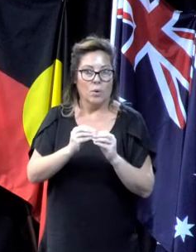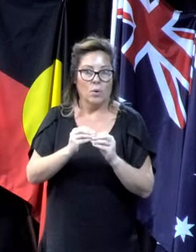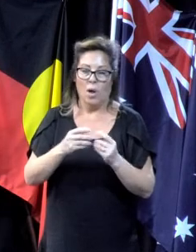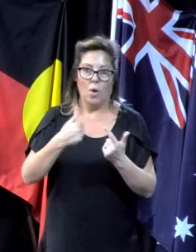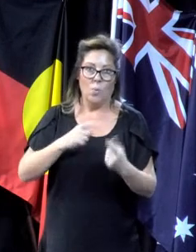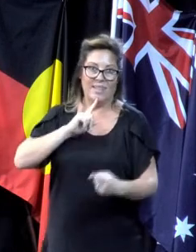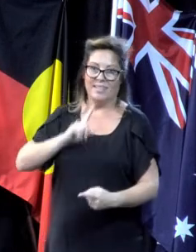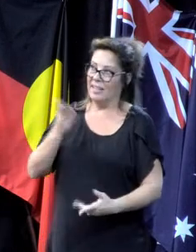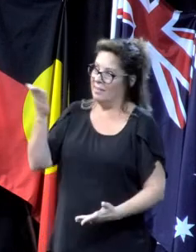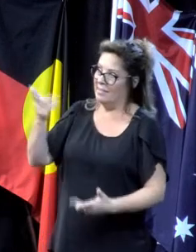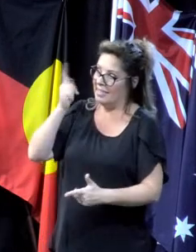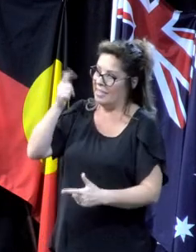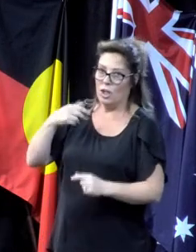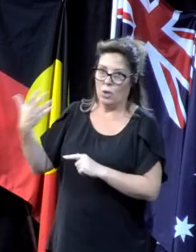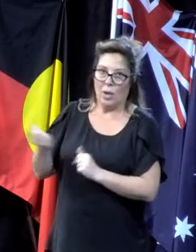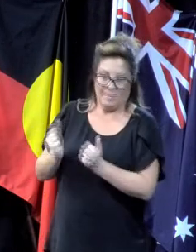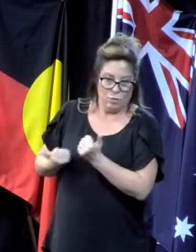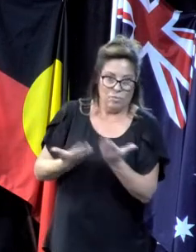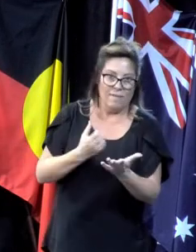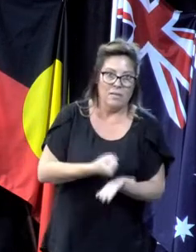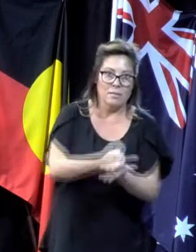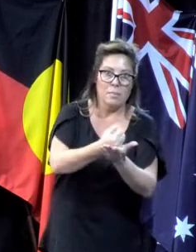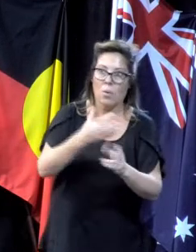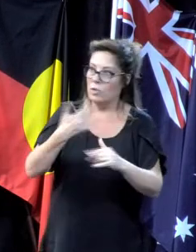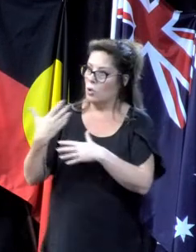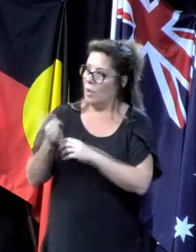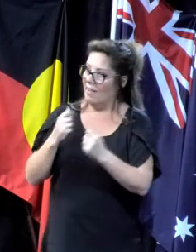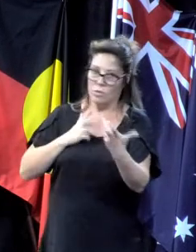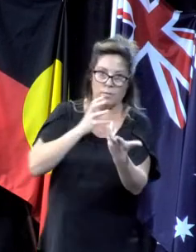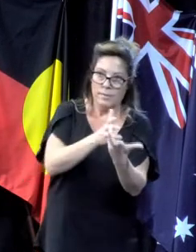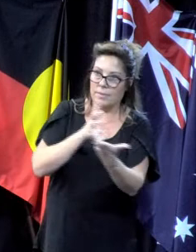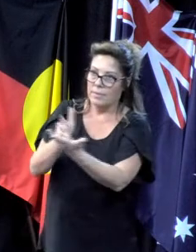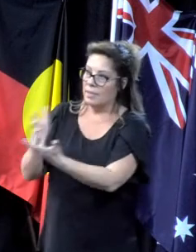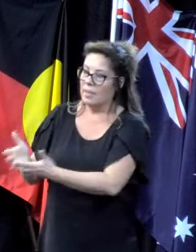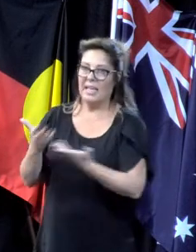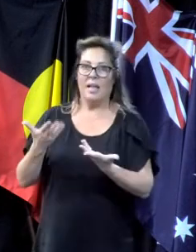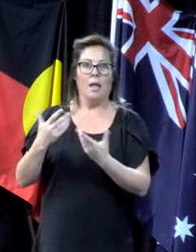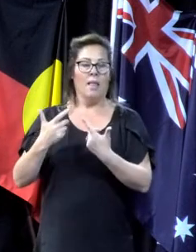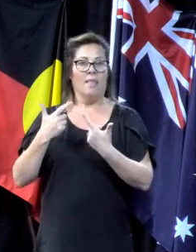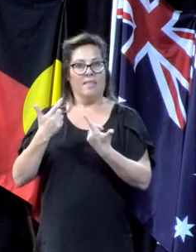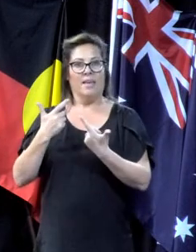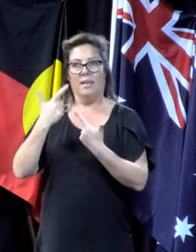learning experiences for our teachers, the staffing model is 41 years old.